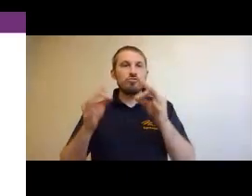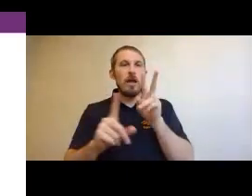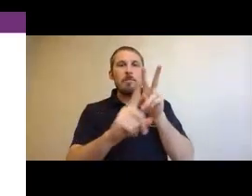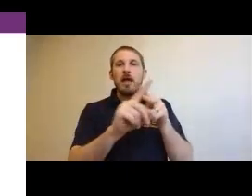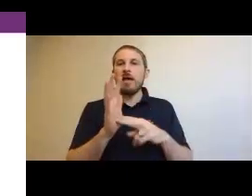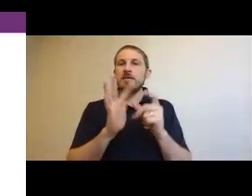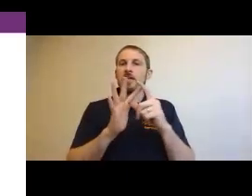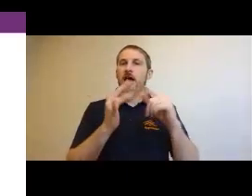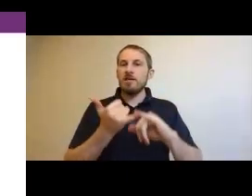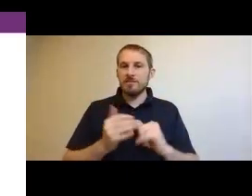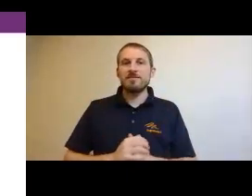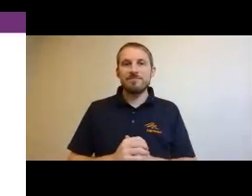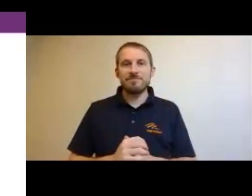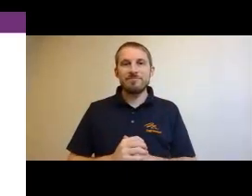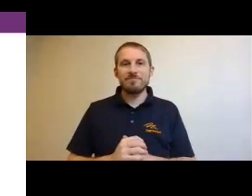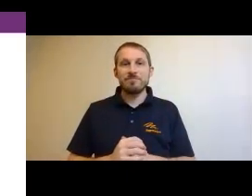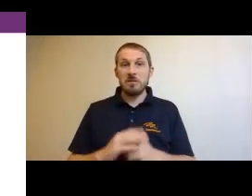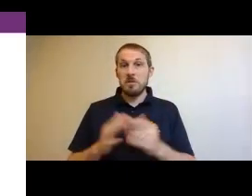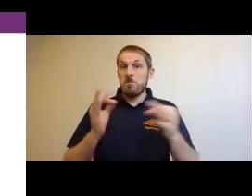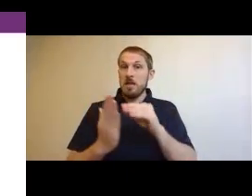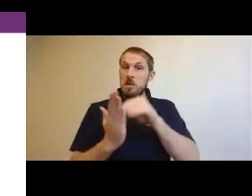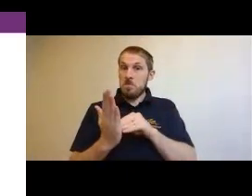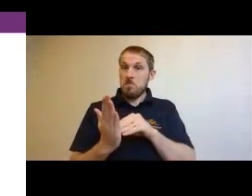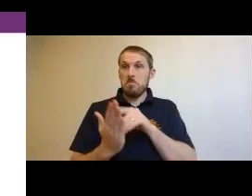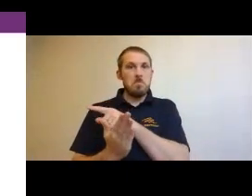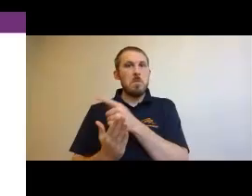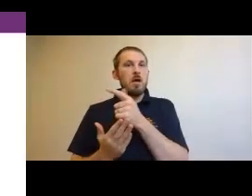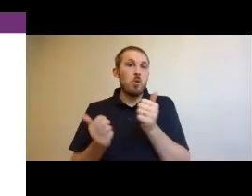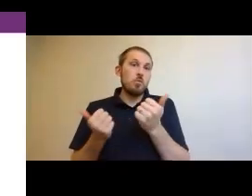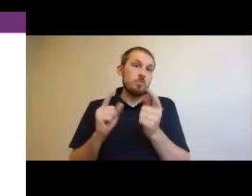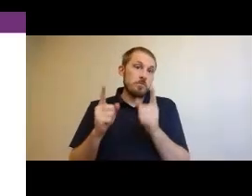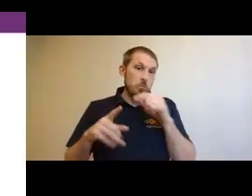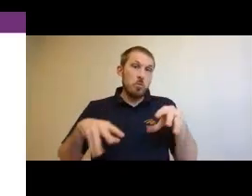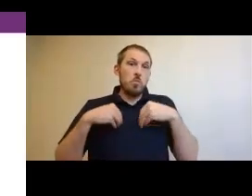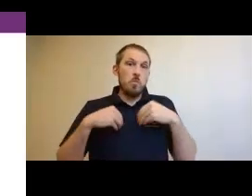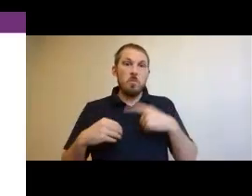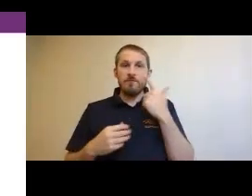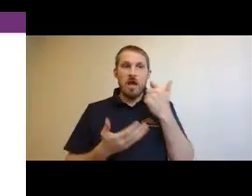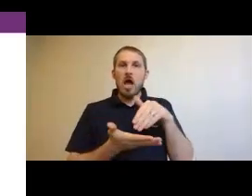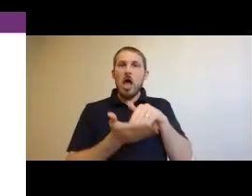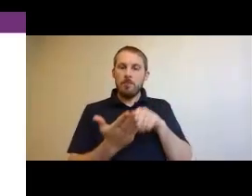They are for people who find it helpful to have something written down to prompt them and guide their next steps.